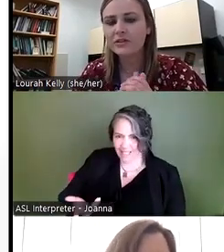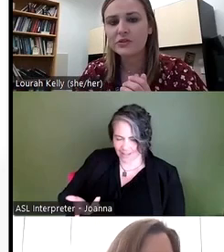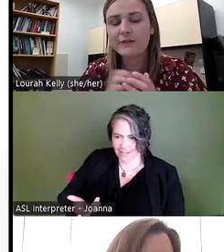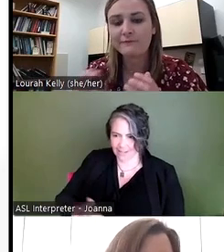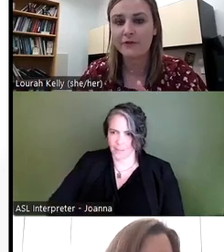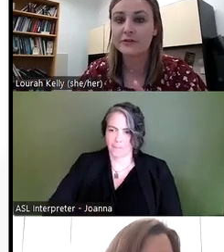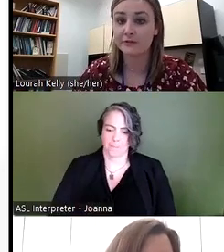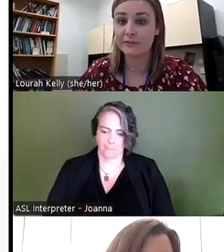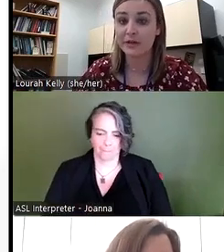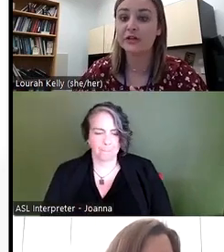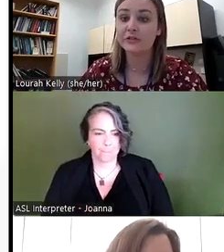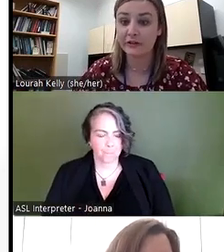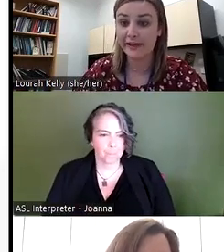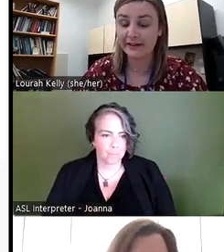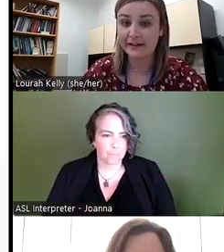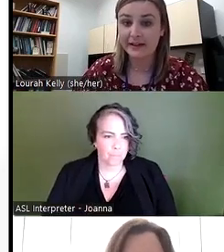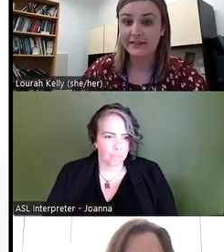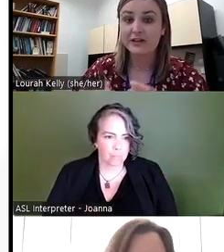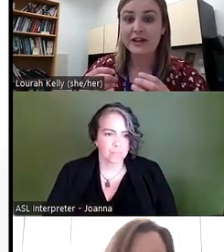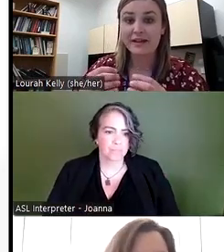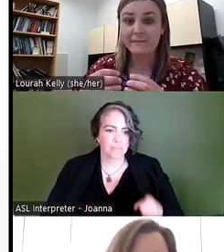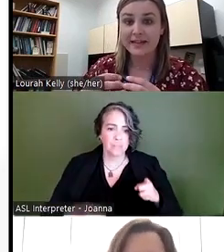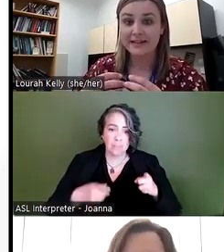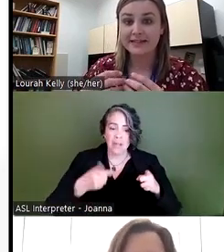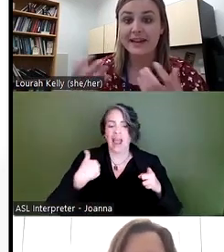shows what photos of treatment could look like. That it should emphasize